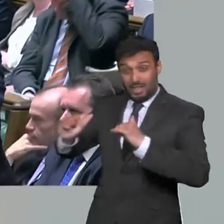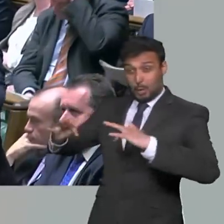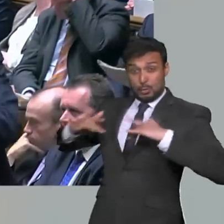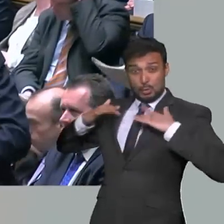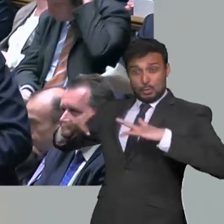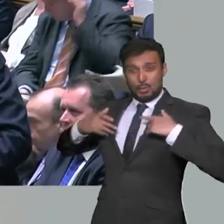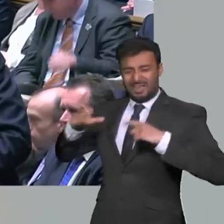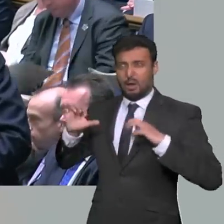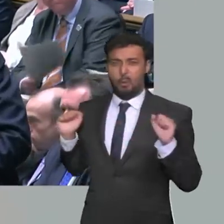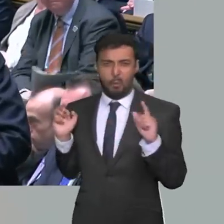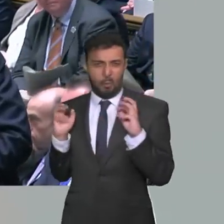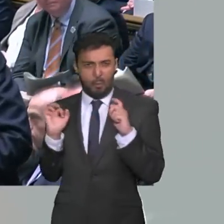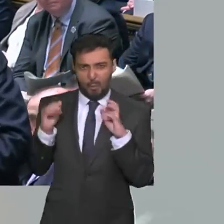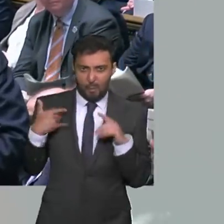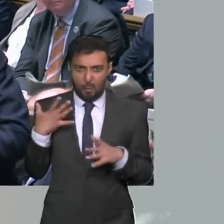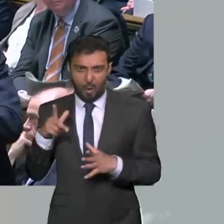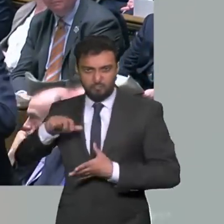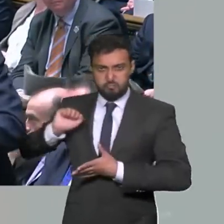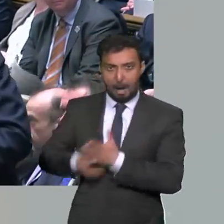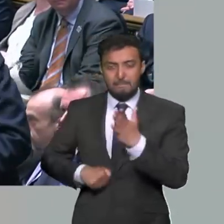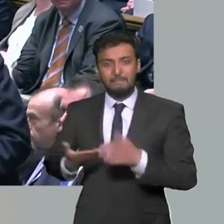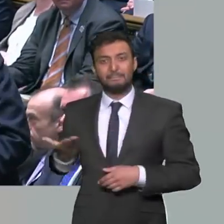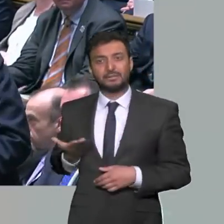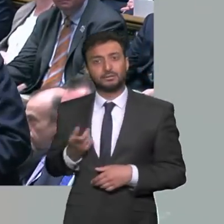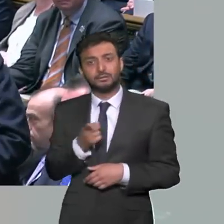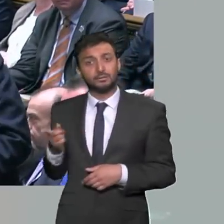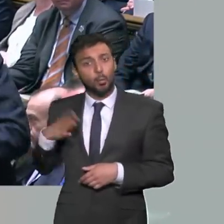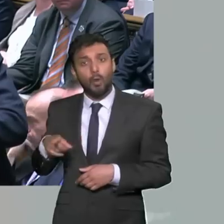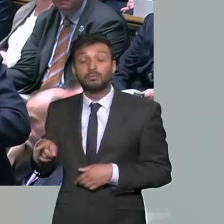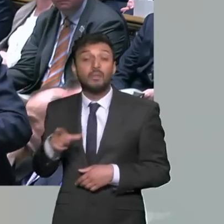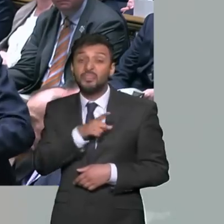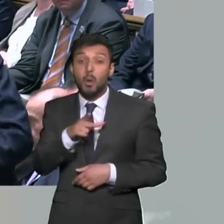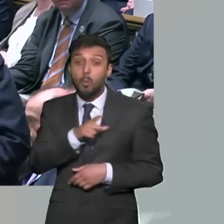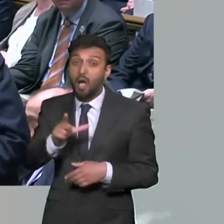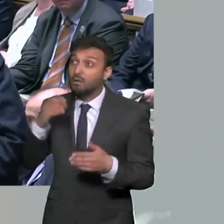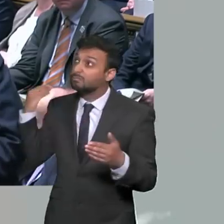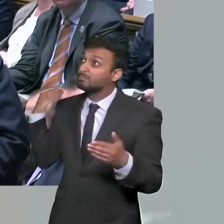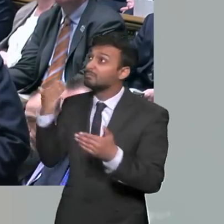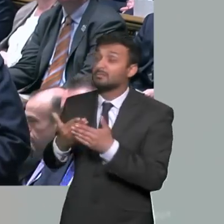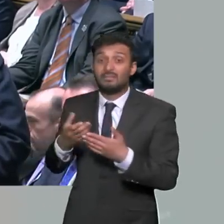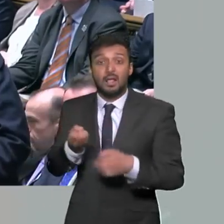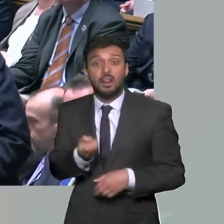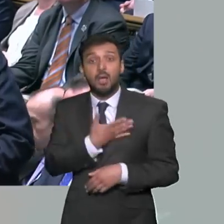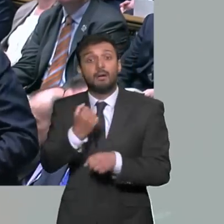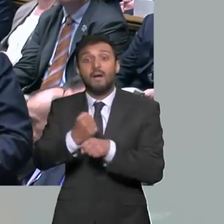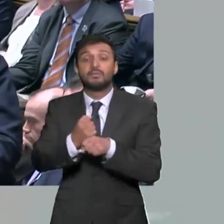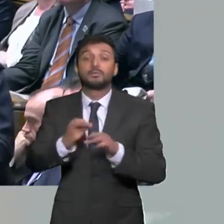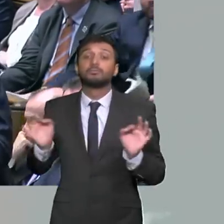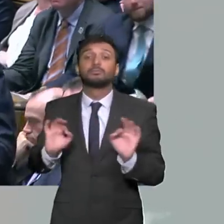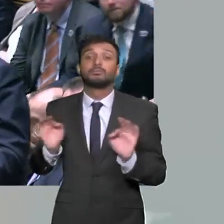those Opposition Benches—and that is why there has never been a Labour Government who left office with unemployment lower than when they came in.